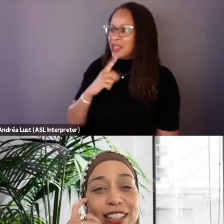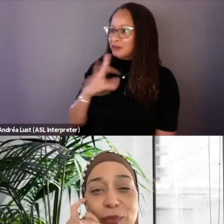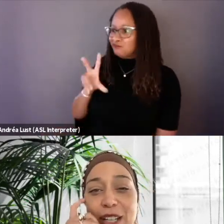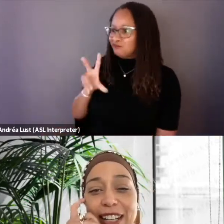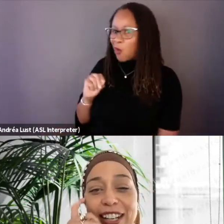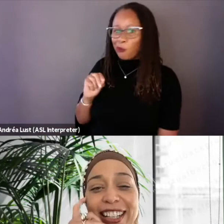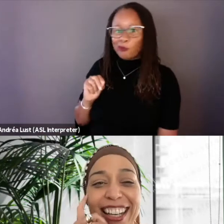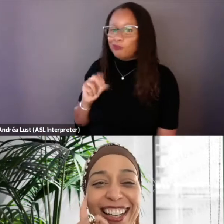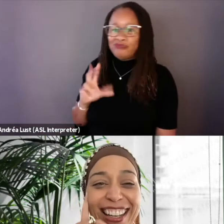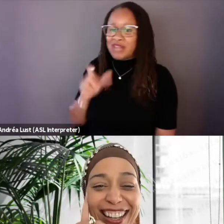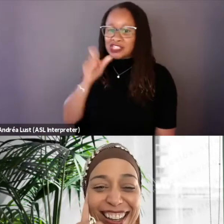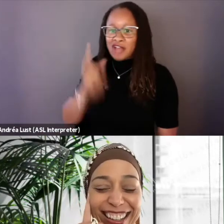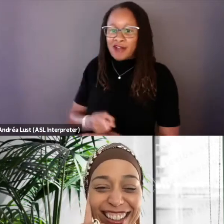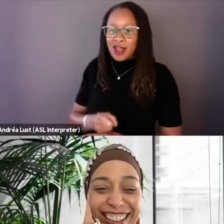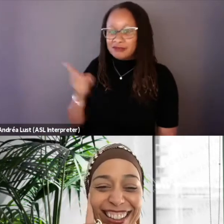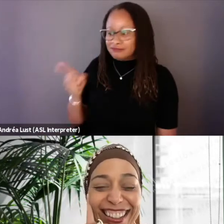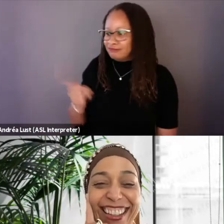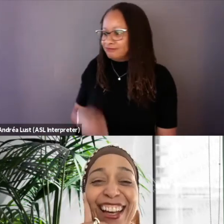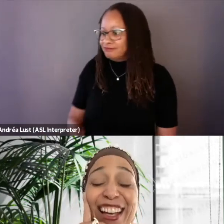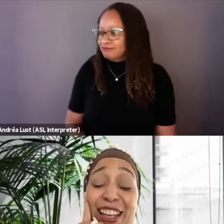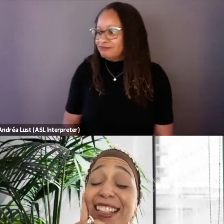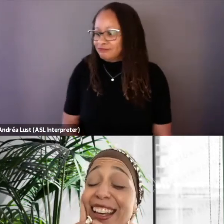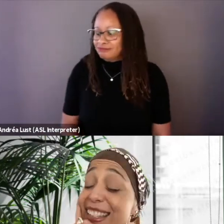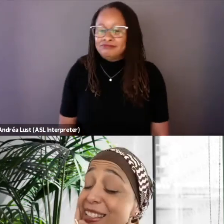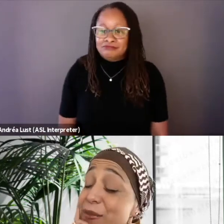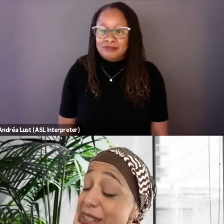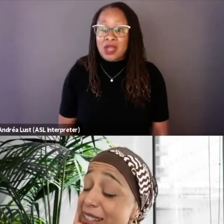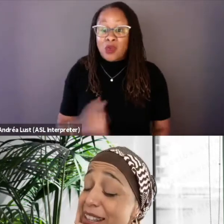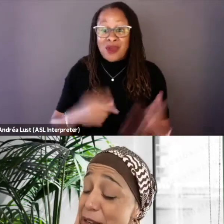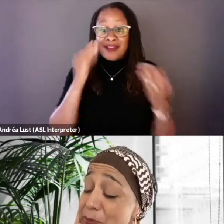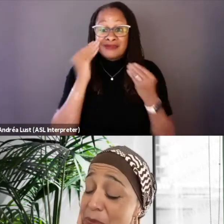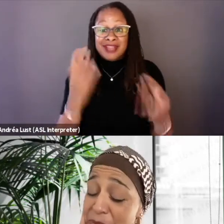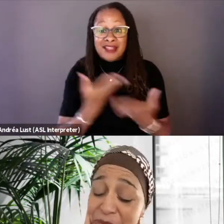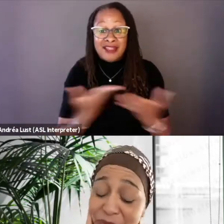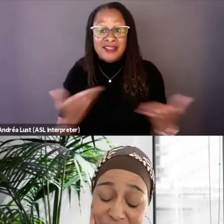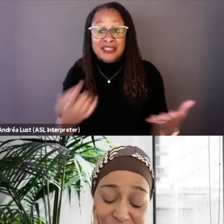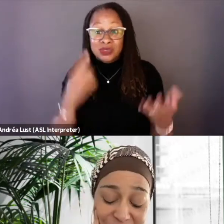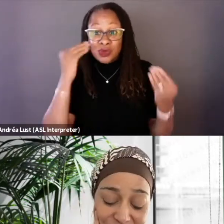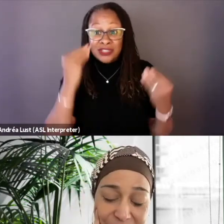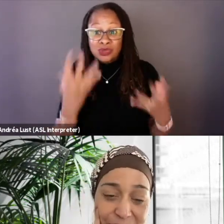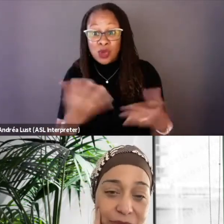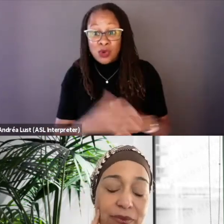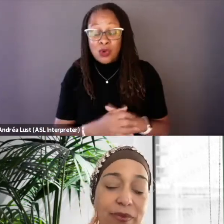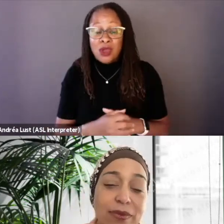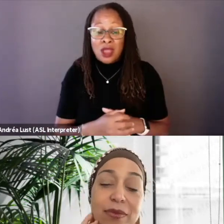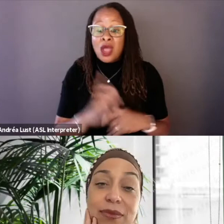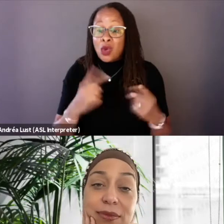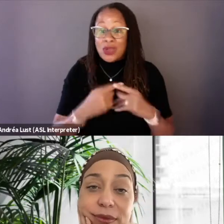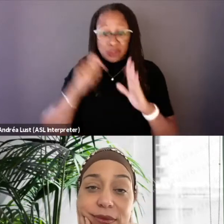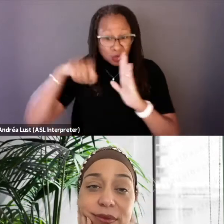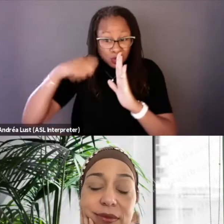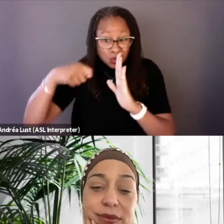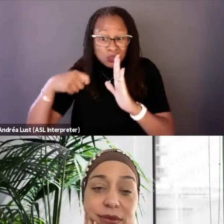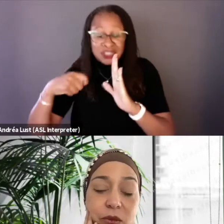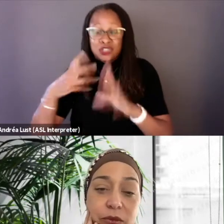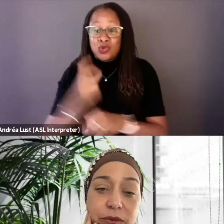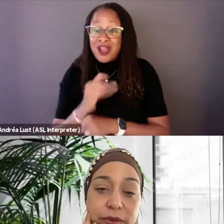Come on Larry. All the secrets, but why I'm telling you these things is to say, when you shoot it and you've got it and you're like, Hmm.